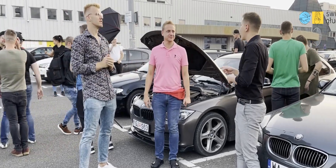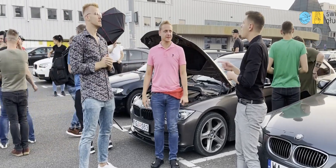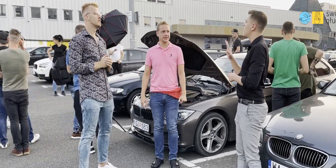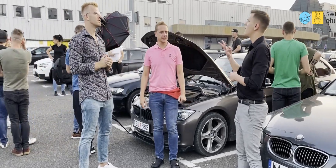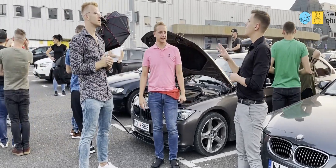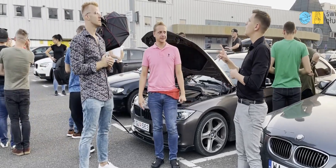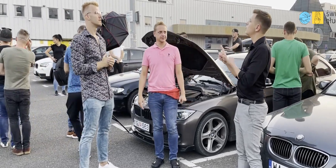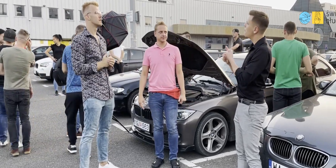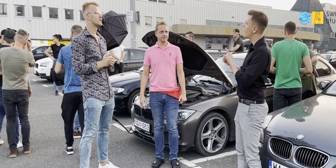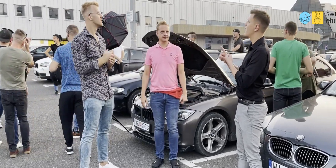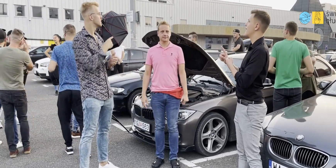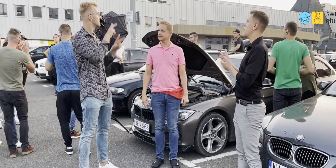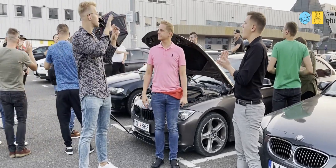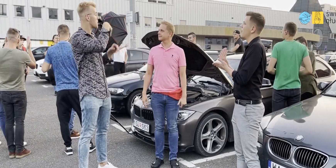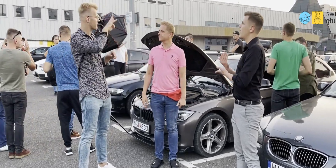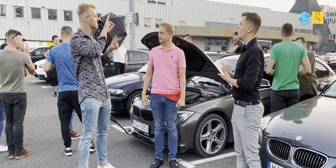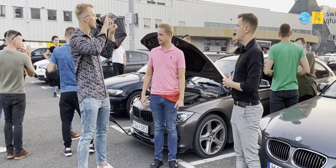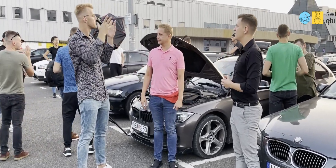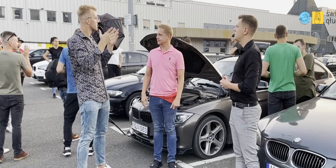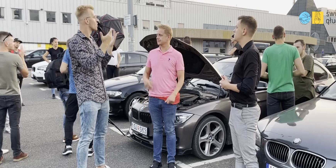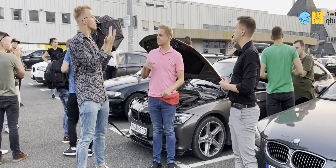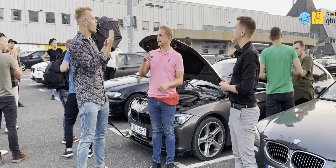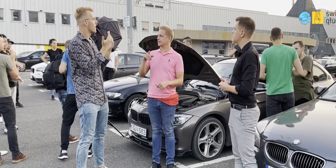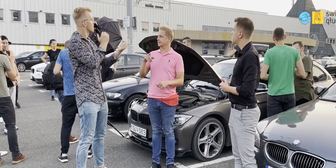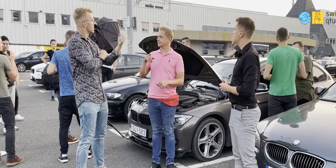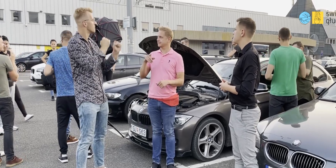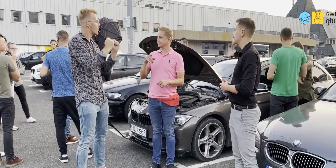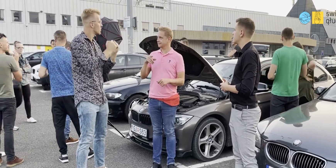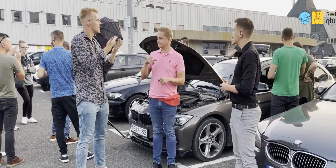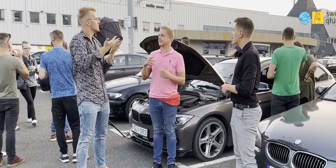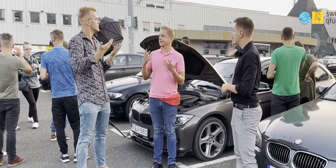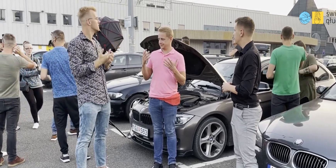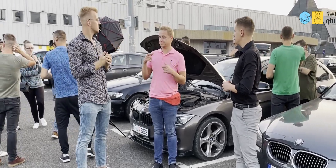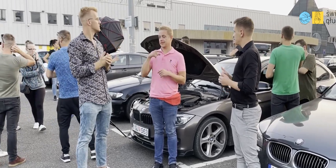[K] Great! And tell me, please, what model is it, what is the engine?